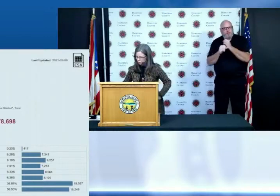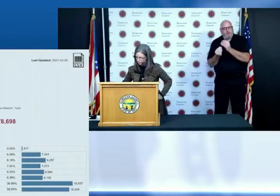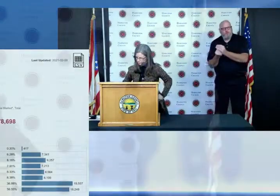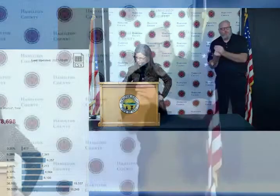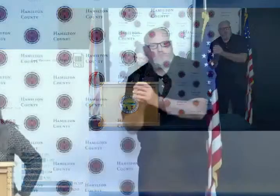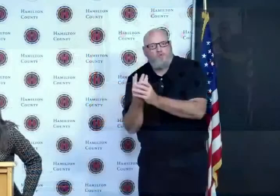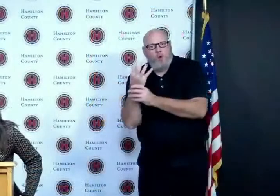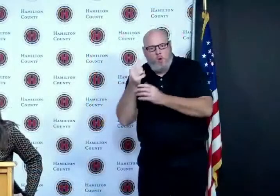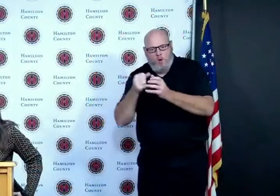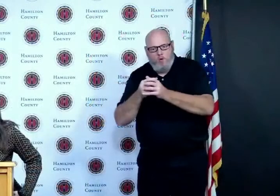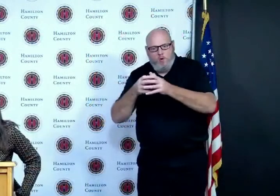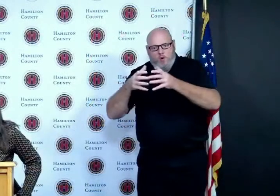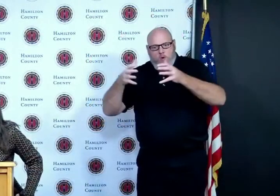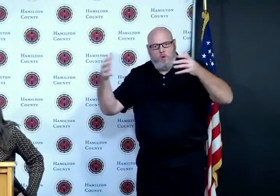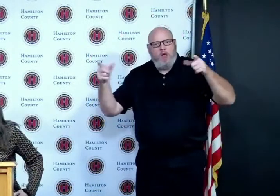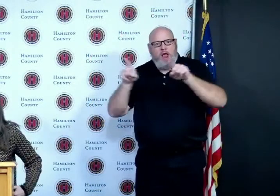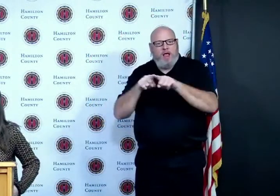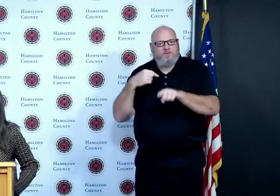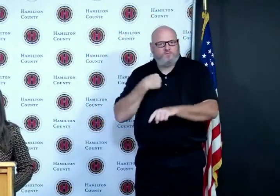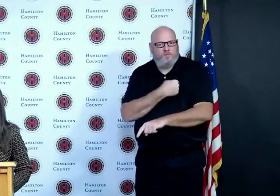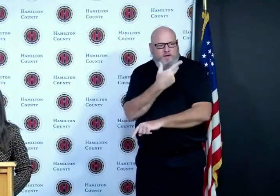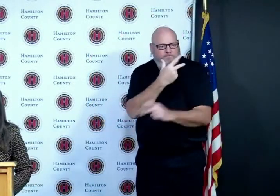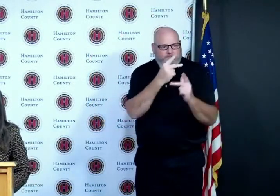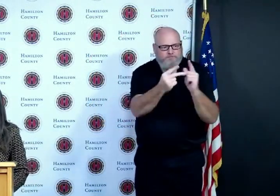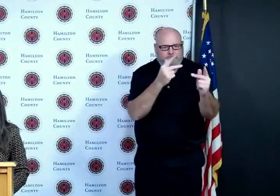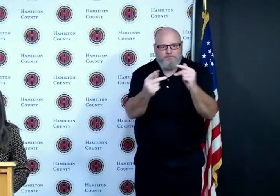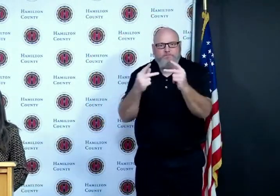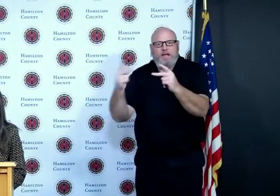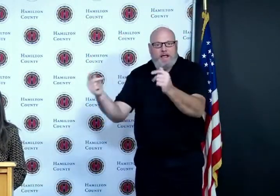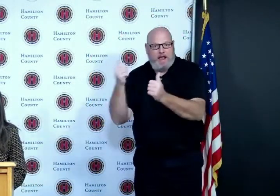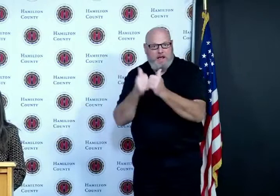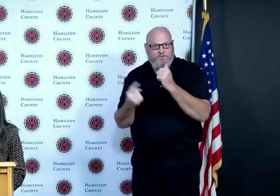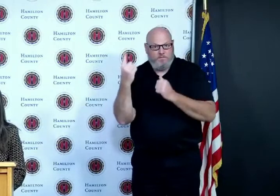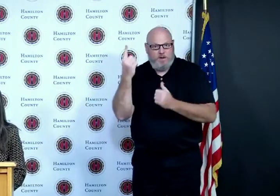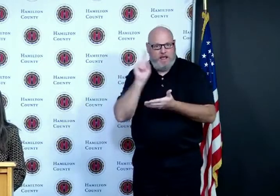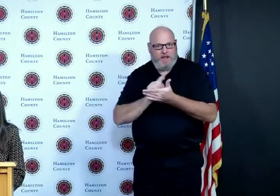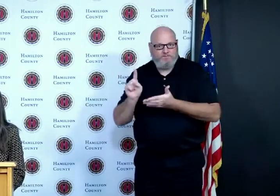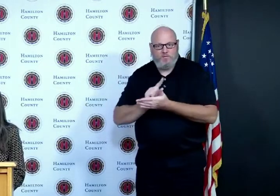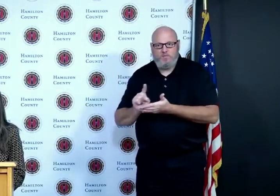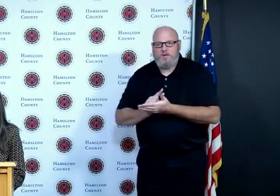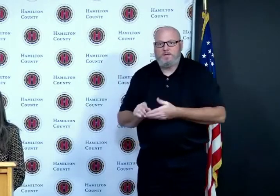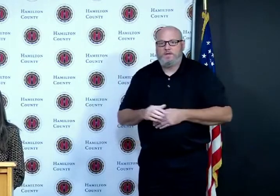numbers also we're going to be joined by my colleague Vice President Alicia Reece with an